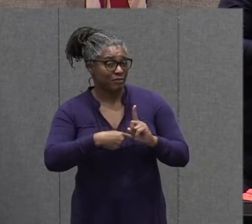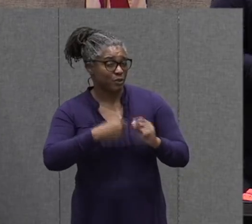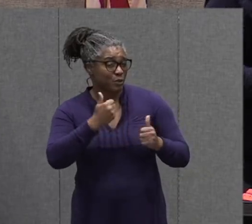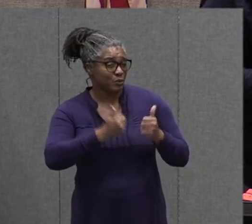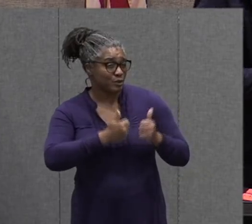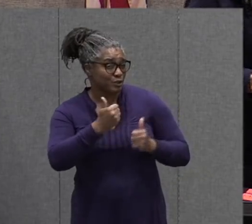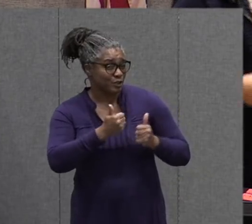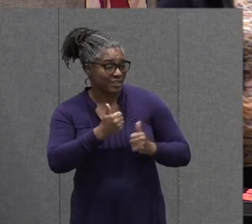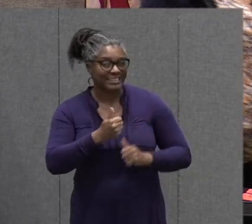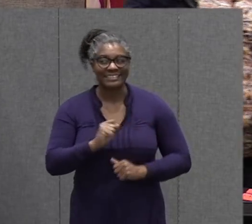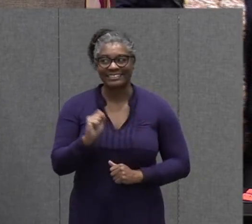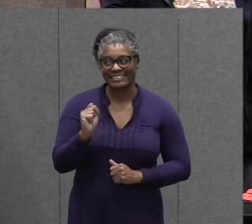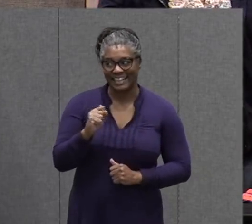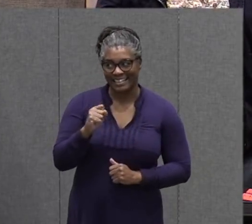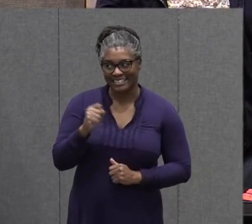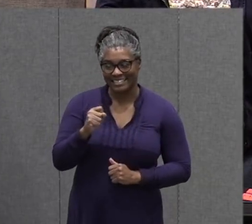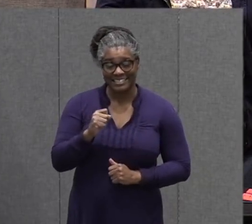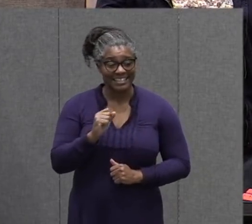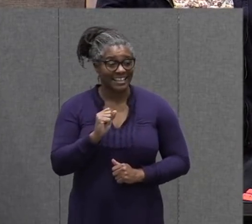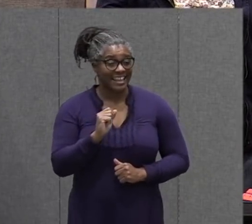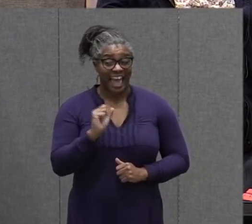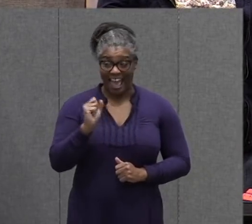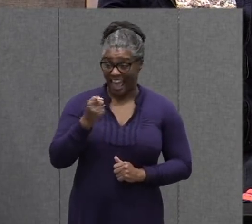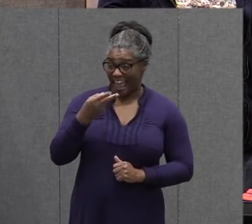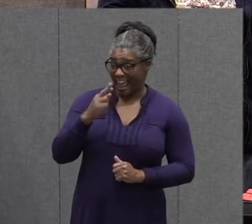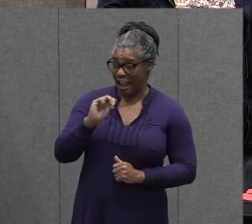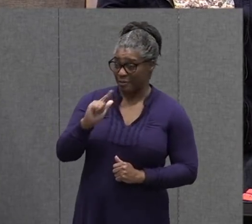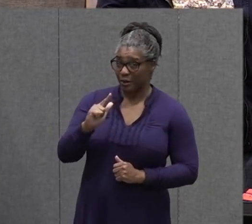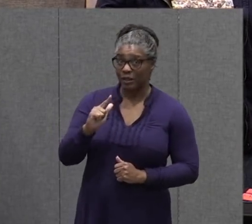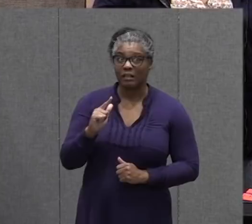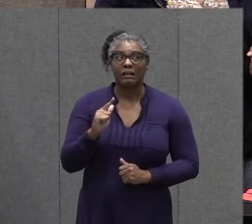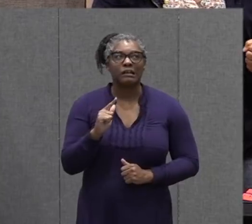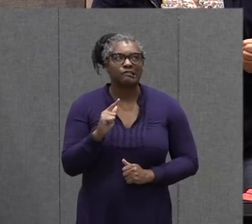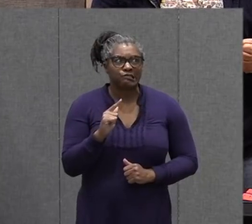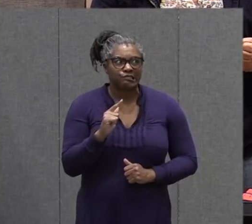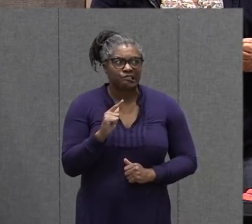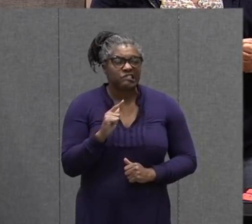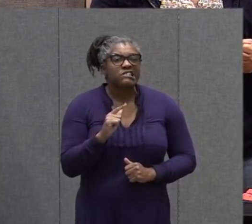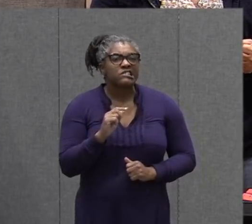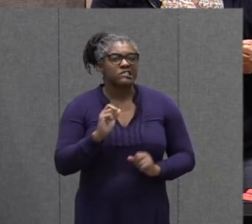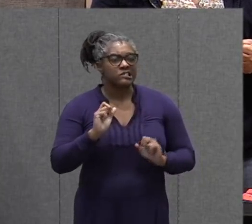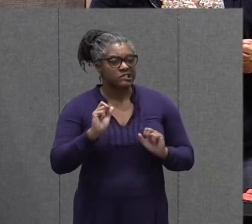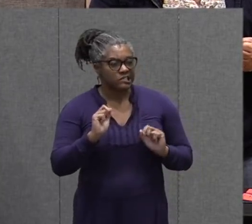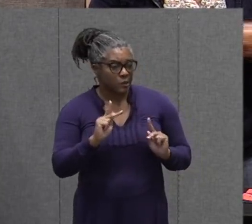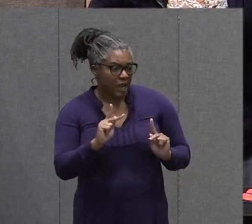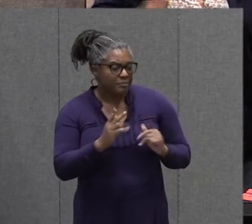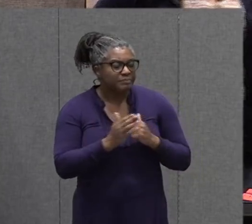Yes I do. It is April. Oh, okay, Miss Garcia I this is what I did.